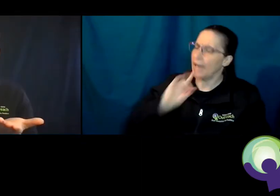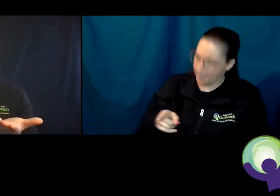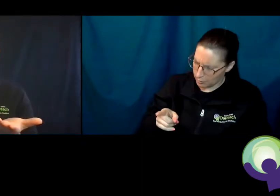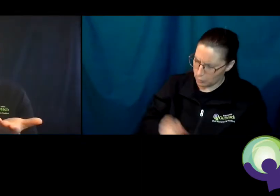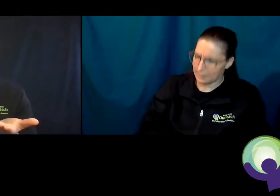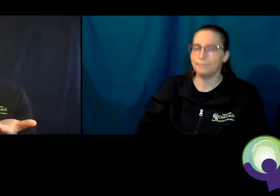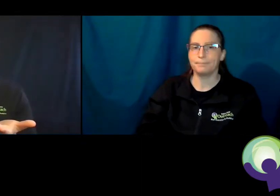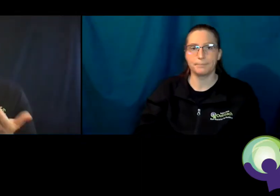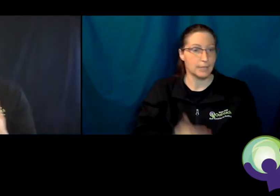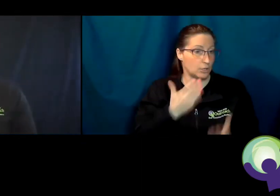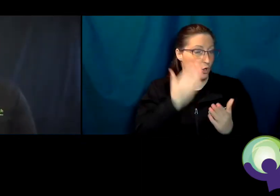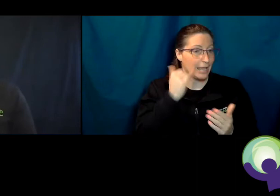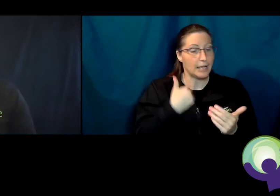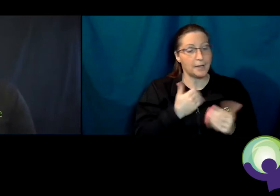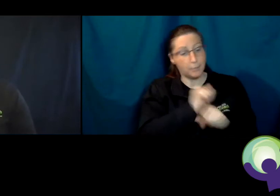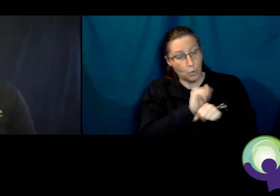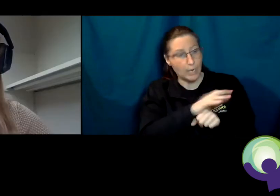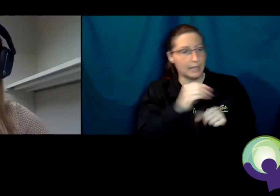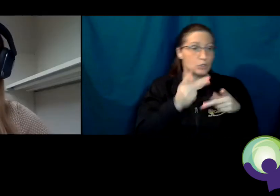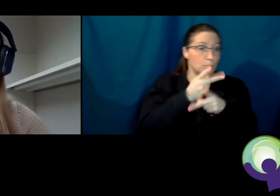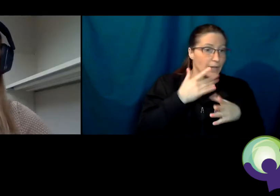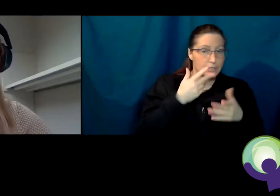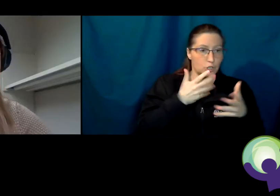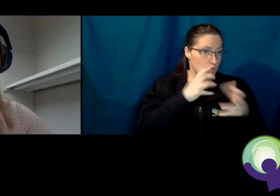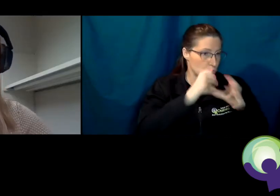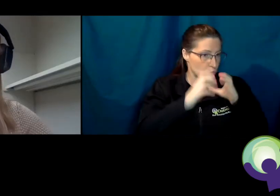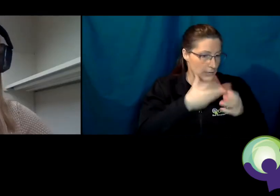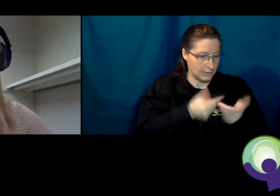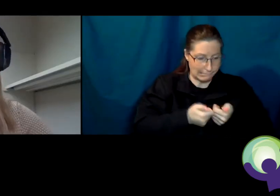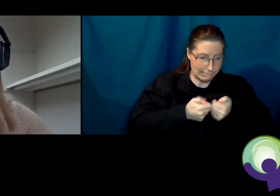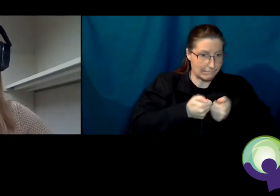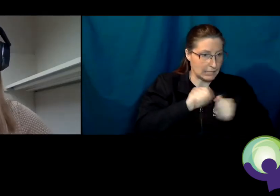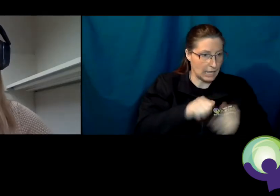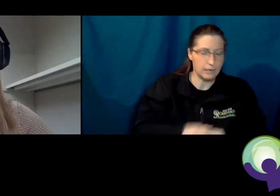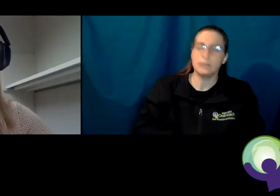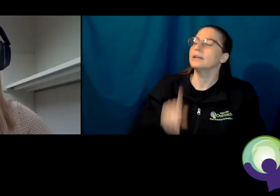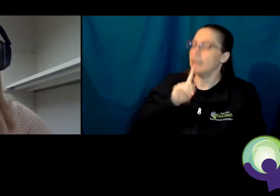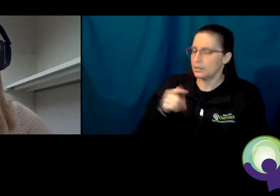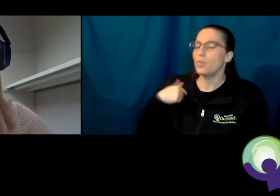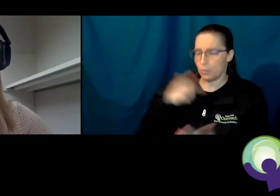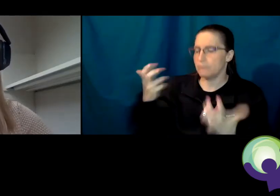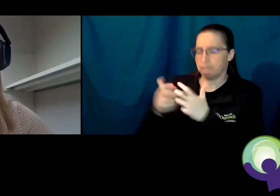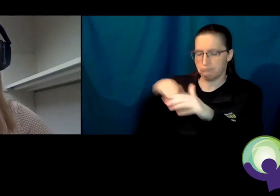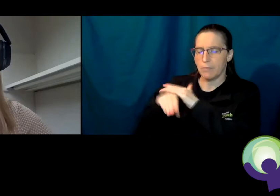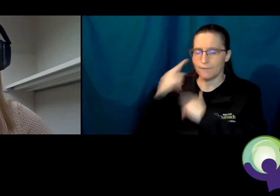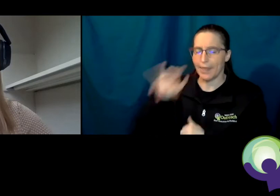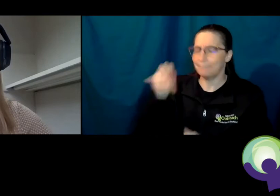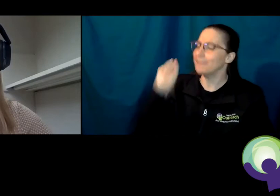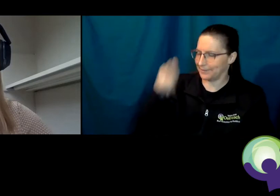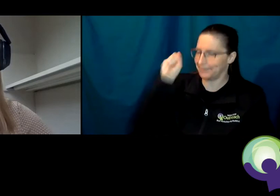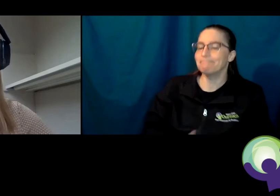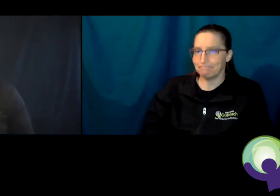Jordenne: Oh, absolutely. Absolutely yes, we would accommodate for that.